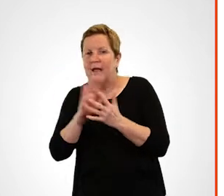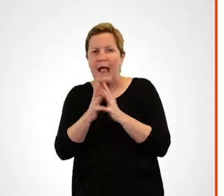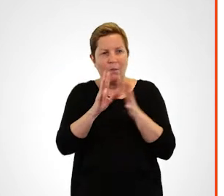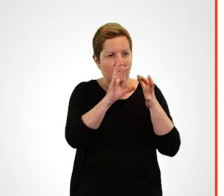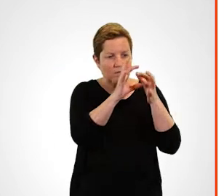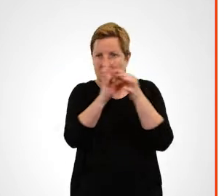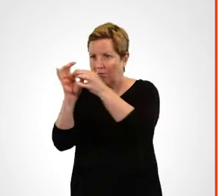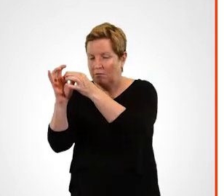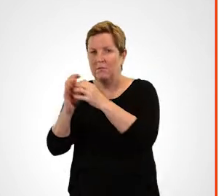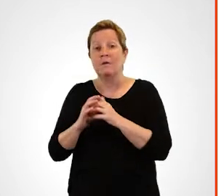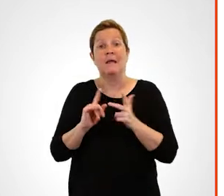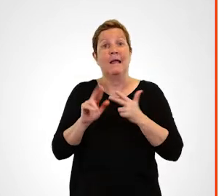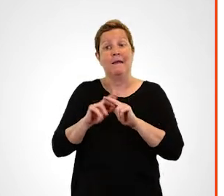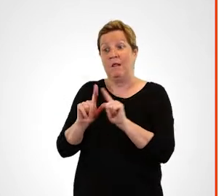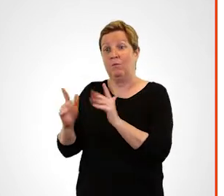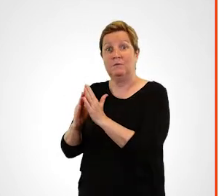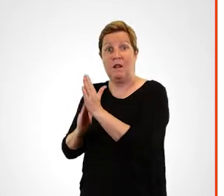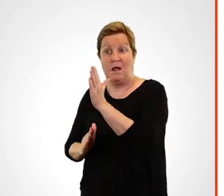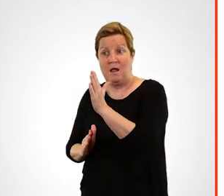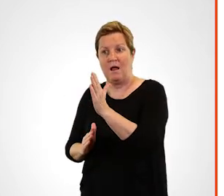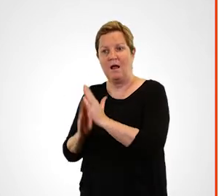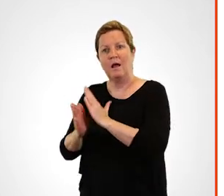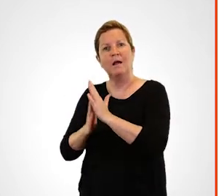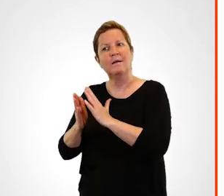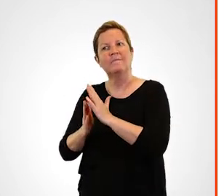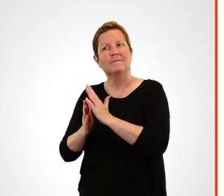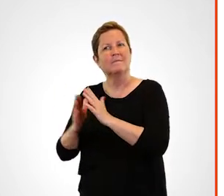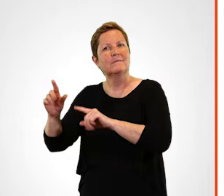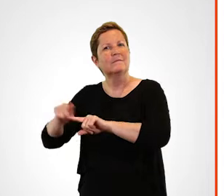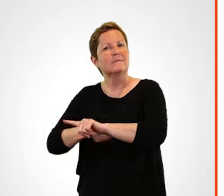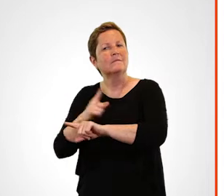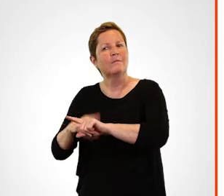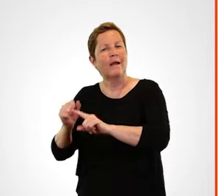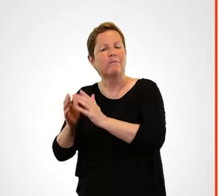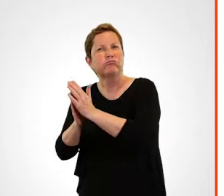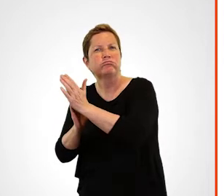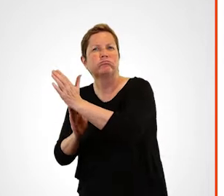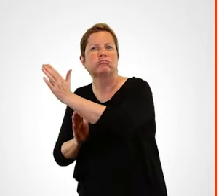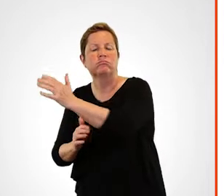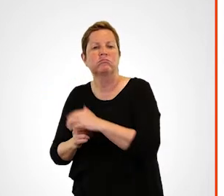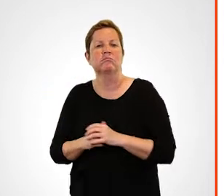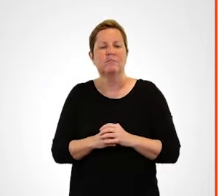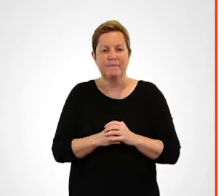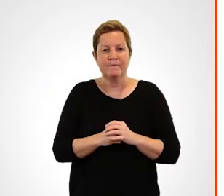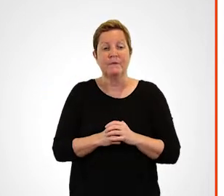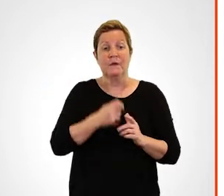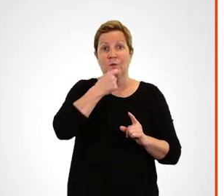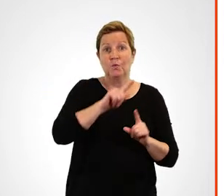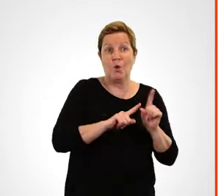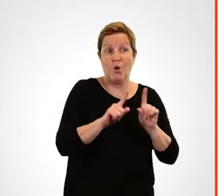Children who are delayed seem to have ongoing delays in that area. Children who are learning languages that have different structures